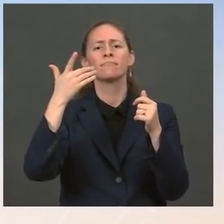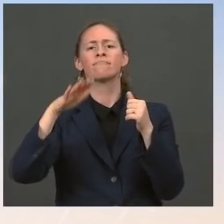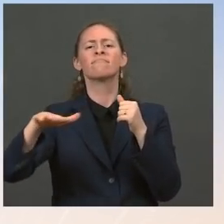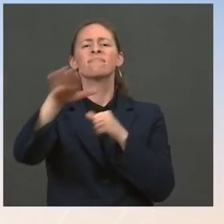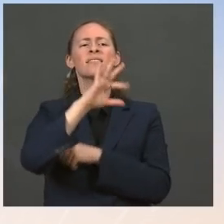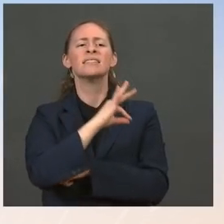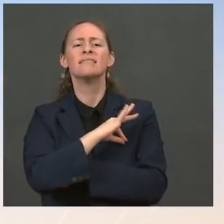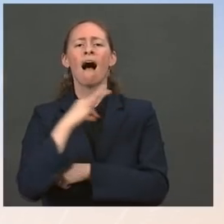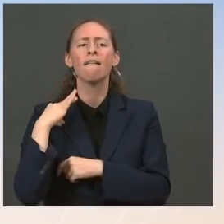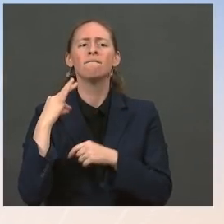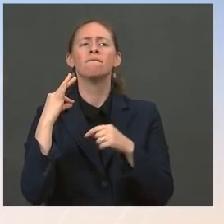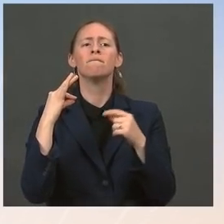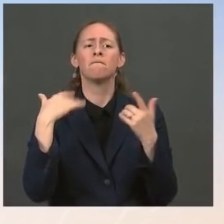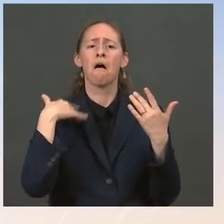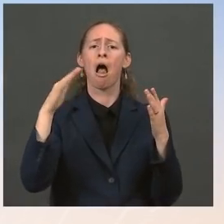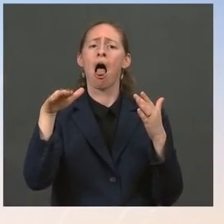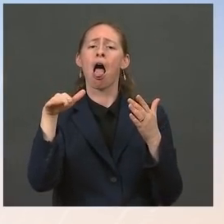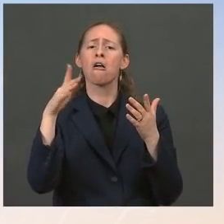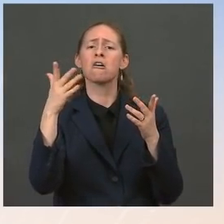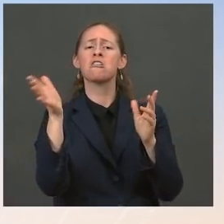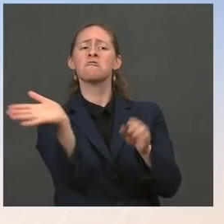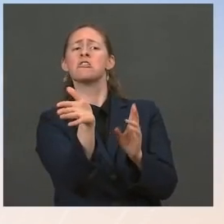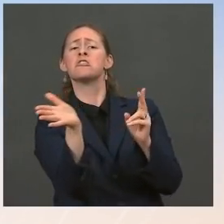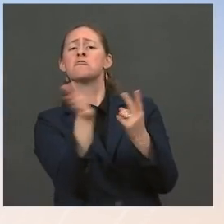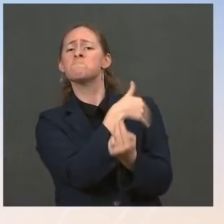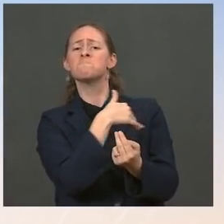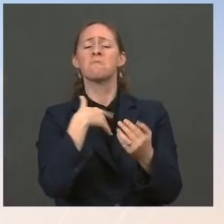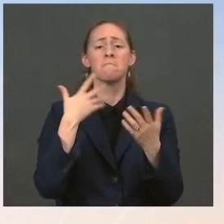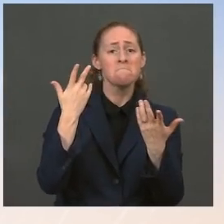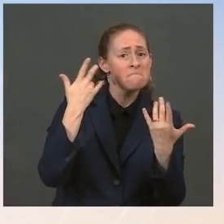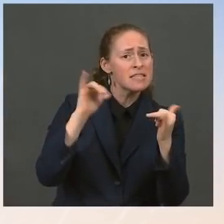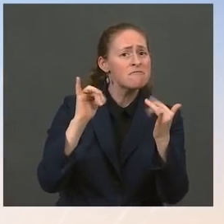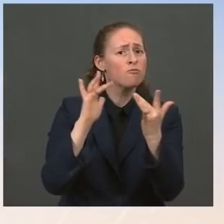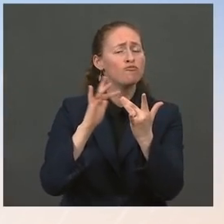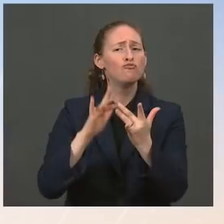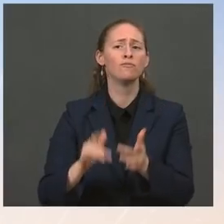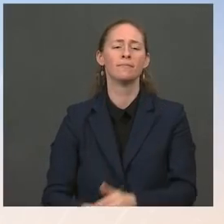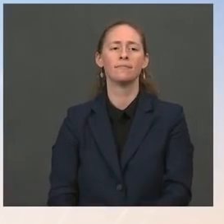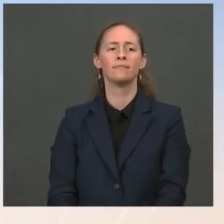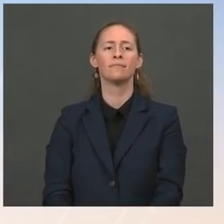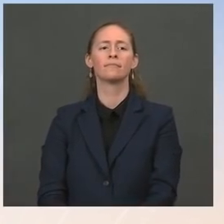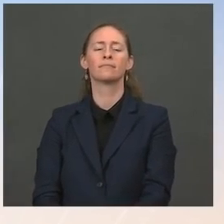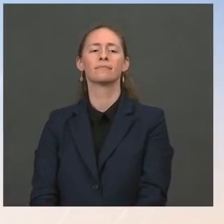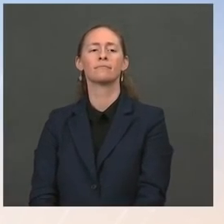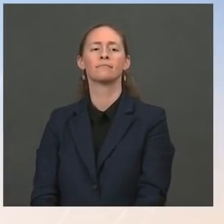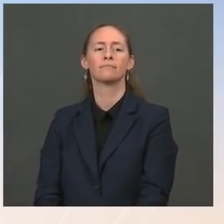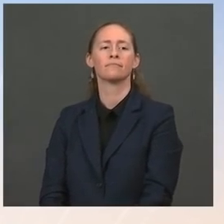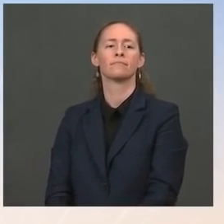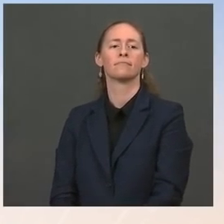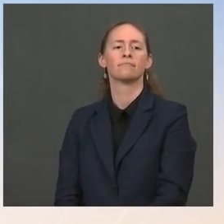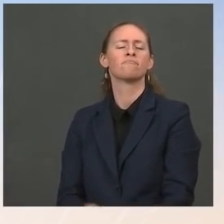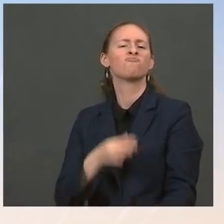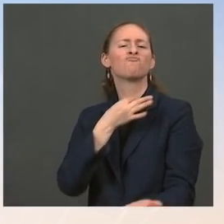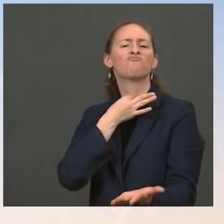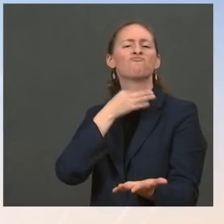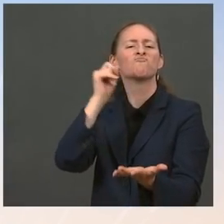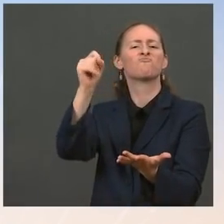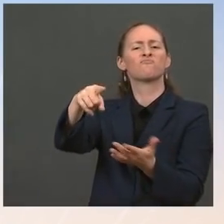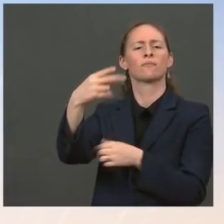The Press: I wanted to ask a follow-up question on an earlier question about the Hyde Amendment. The President has not been shy about his opposition, in recent years, to the Hyde Amendment.